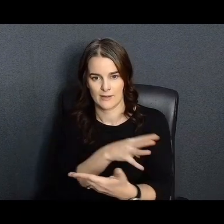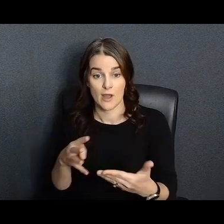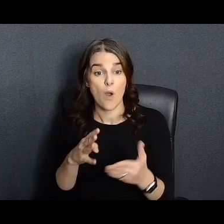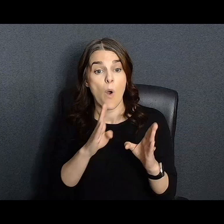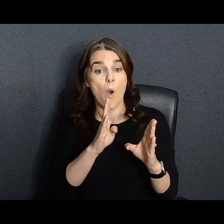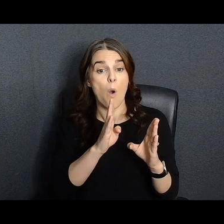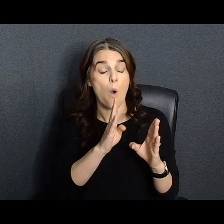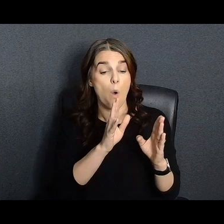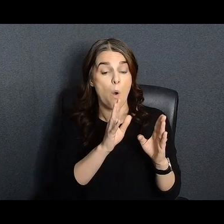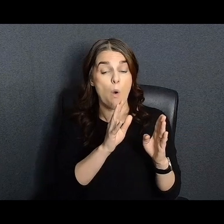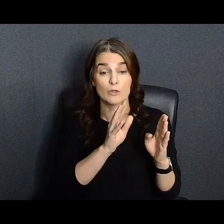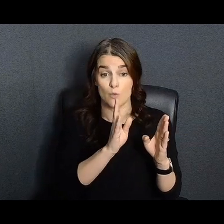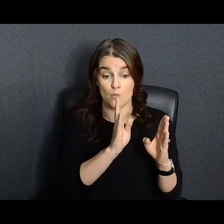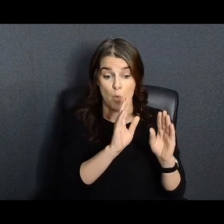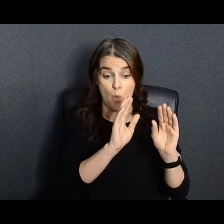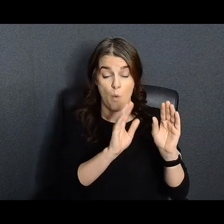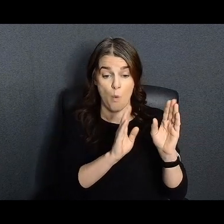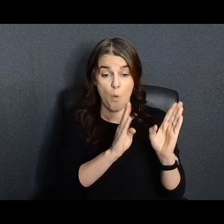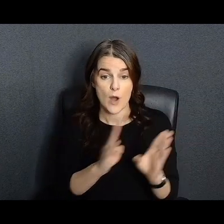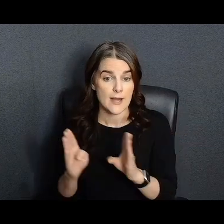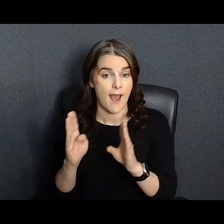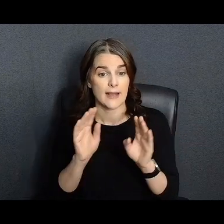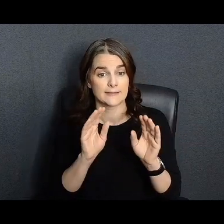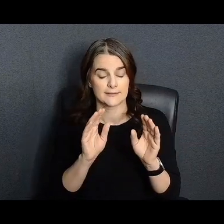helps people walk through a conversation